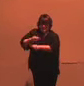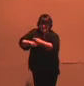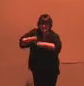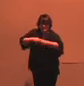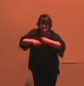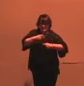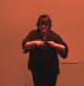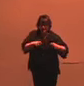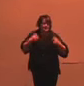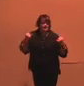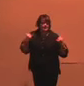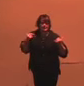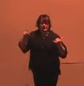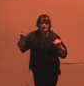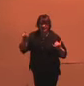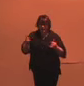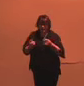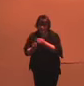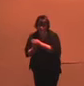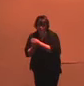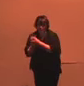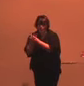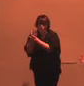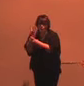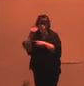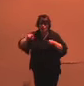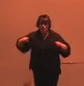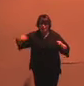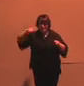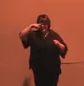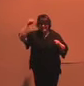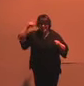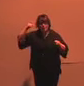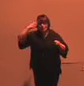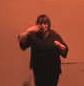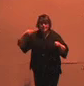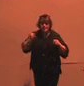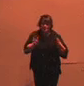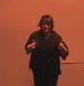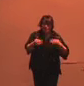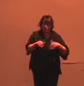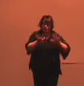So the boxes are now vanishing, disappearing.